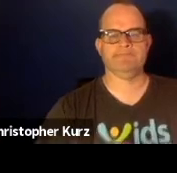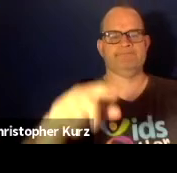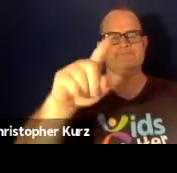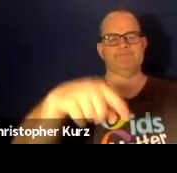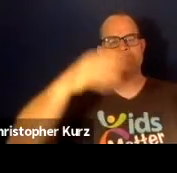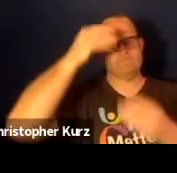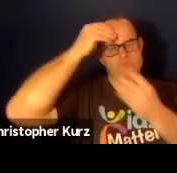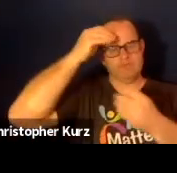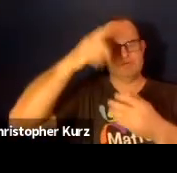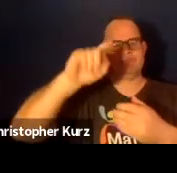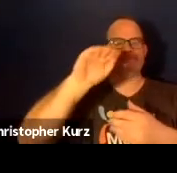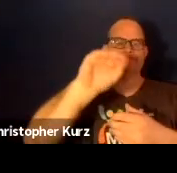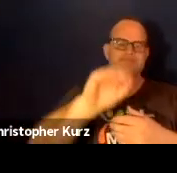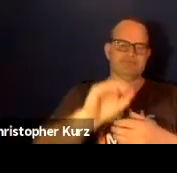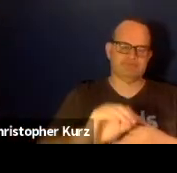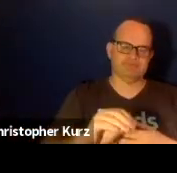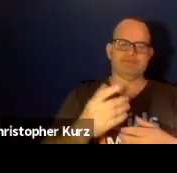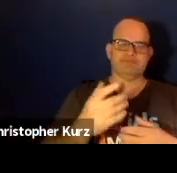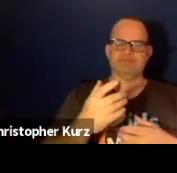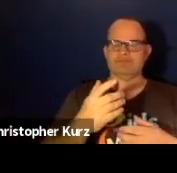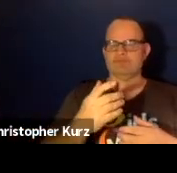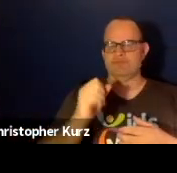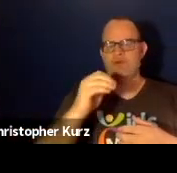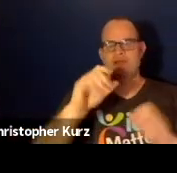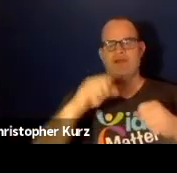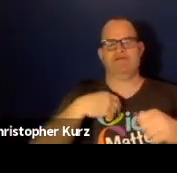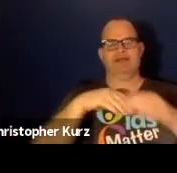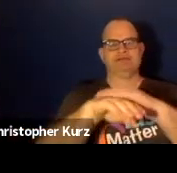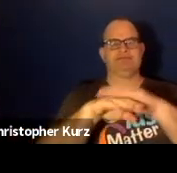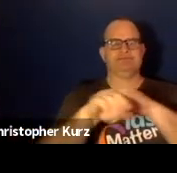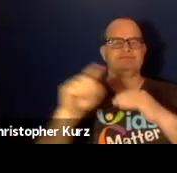you'll see a login button.